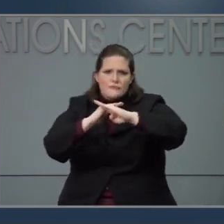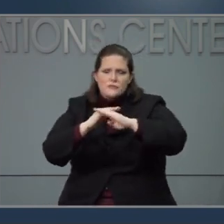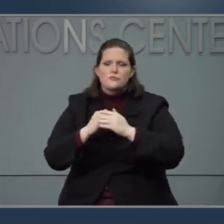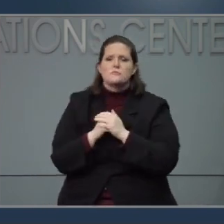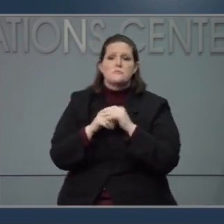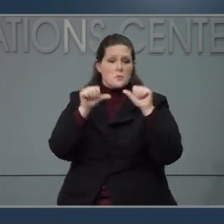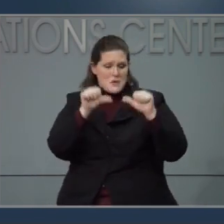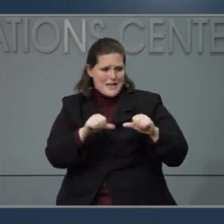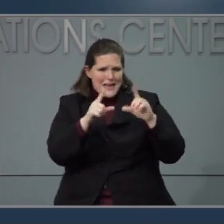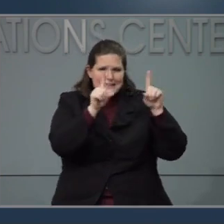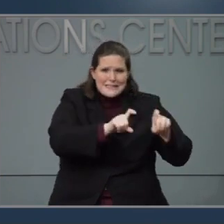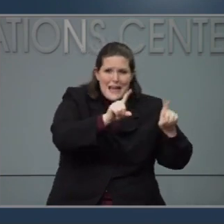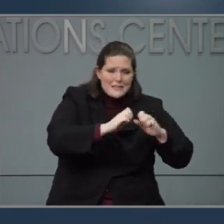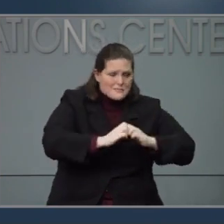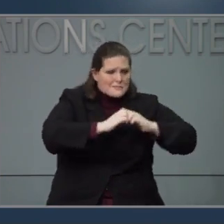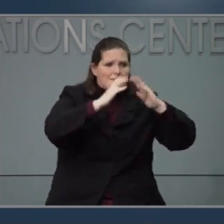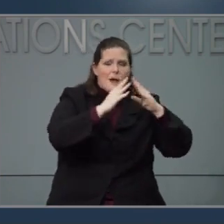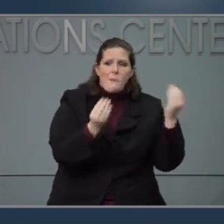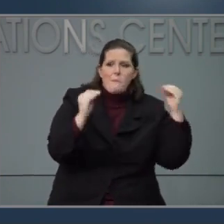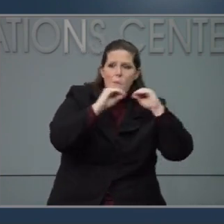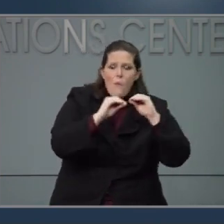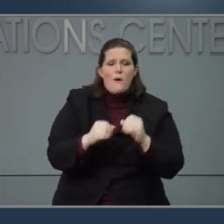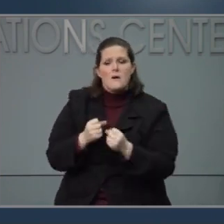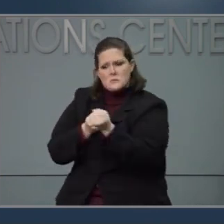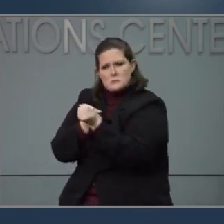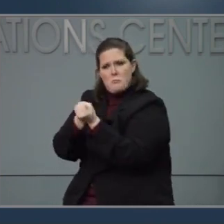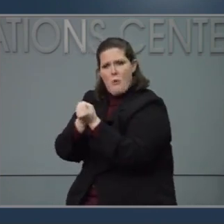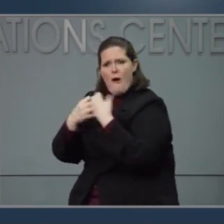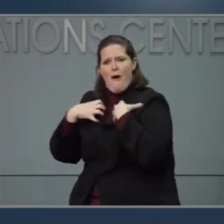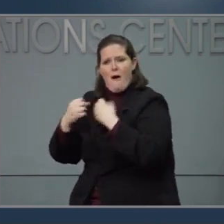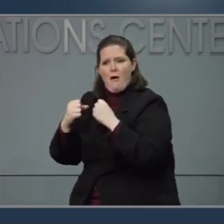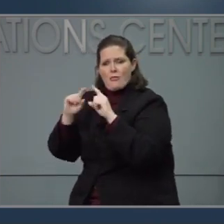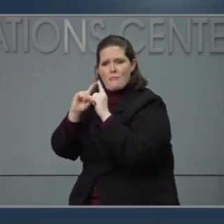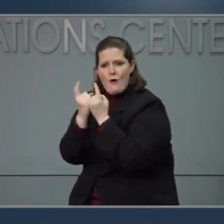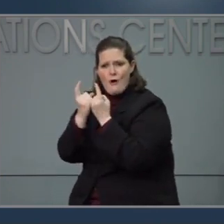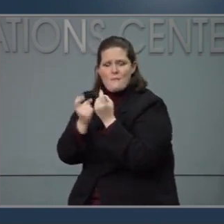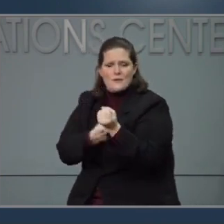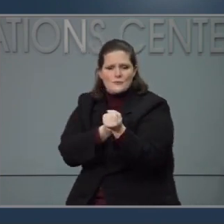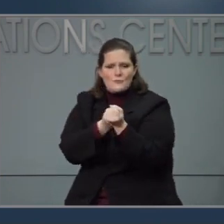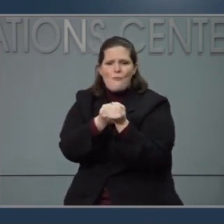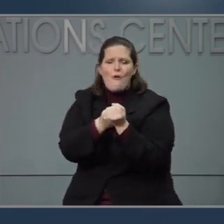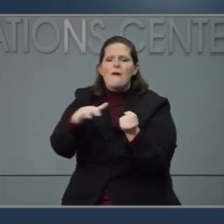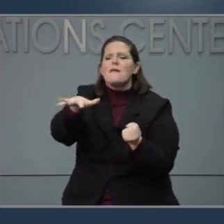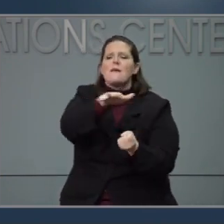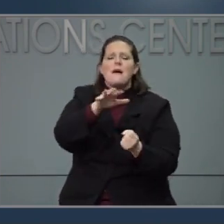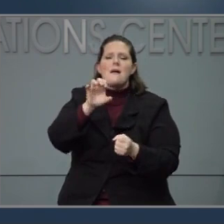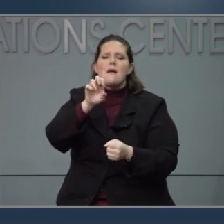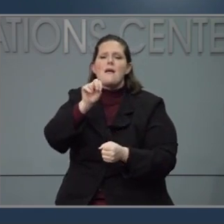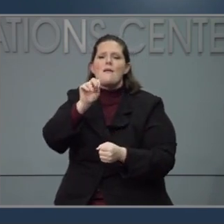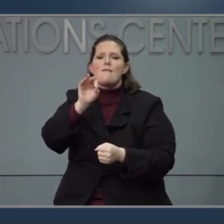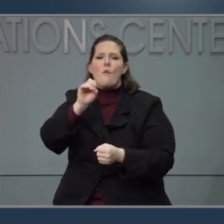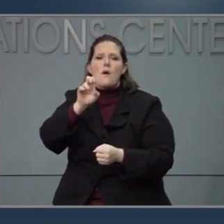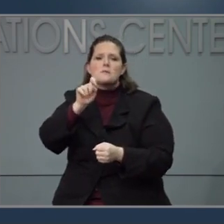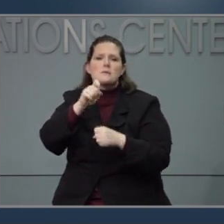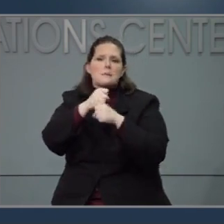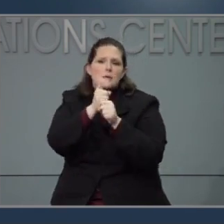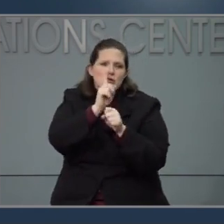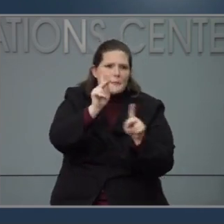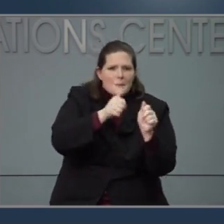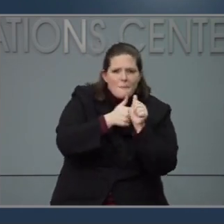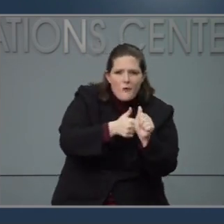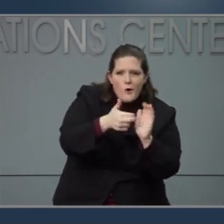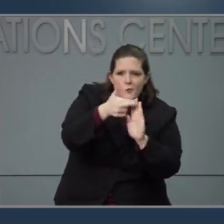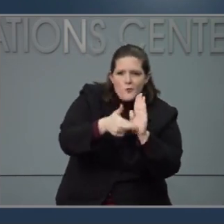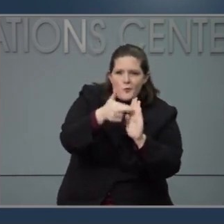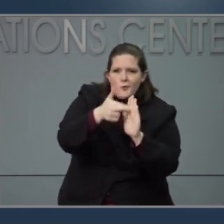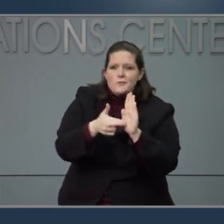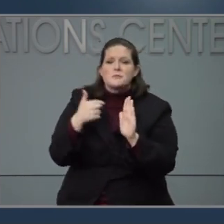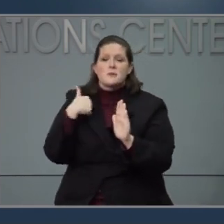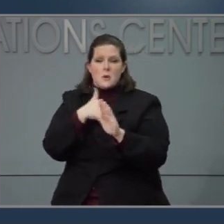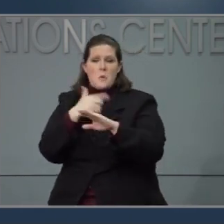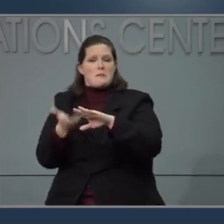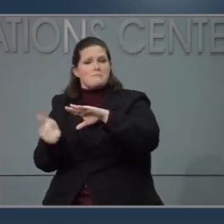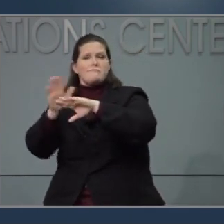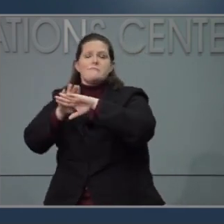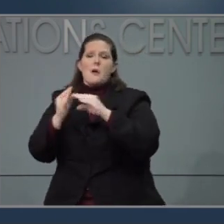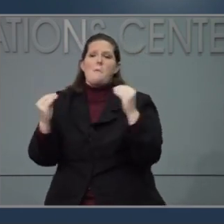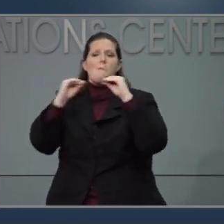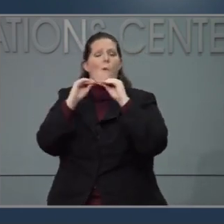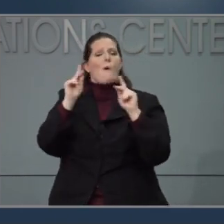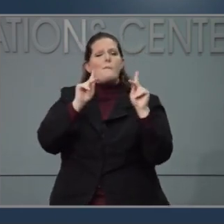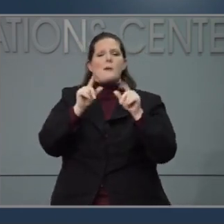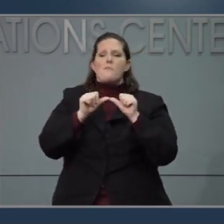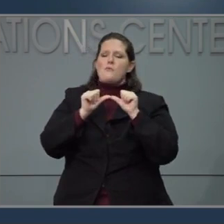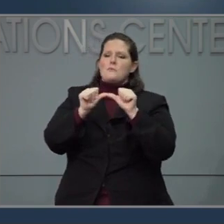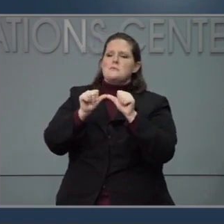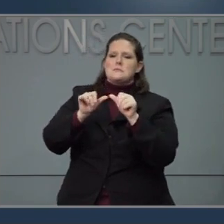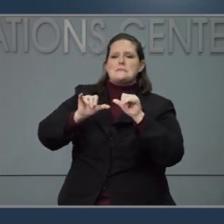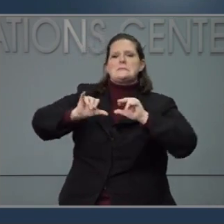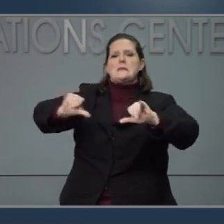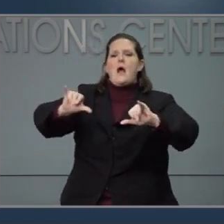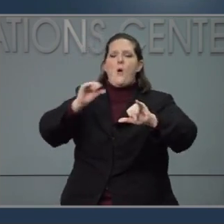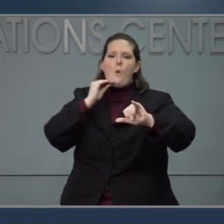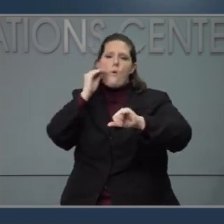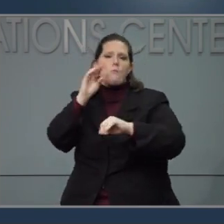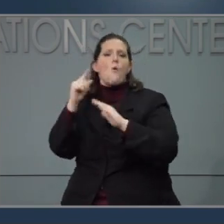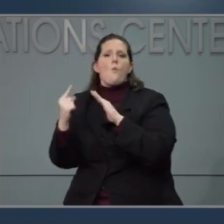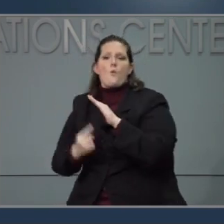AGAIN HELP WITH SHARING MESSAGES ABOUT PREVENTION, WE CAN WORK TOGETHER ON ENFORCEMENT, WE CAN RAMP UP TESTING TOGETHER, WE CAN SUPPORT LOCAL HEALTH DEPARTMENTS AND ALLOW SUPPORT SERVICES SO